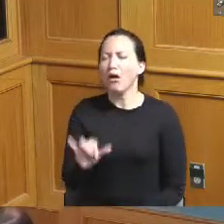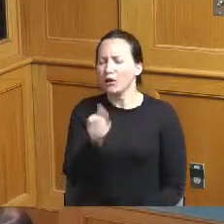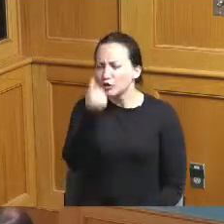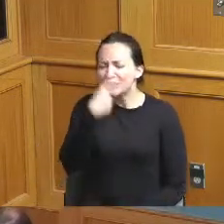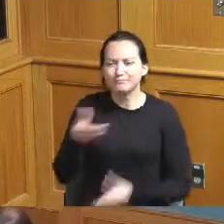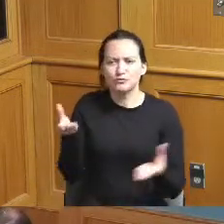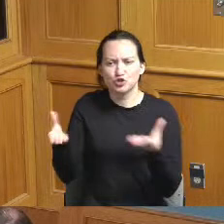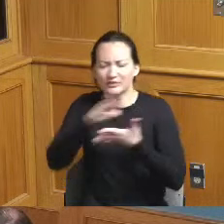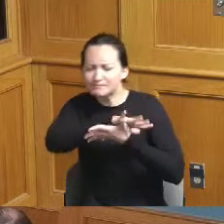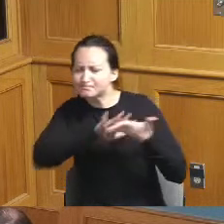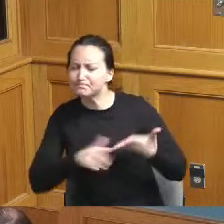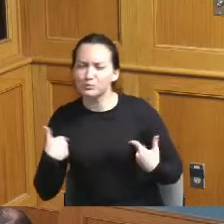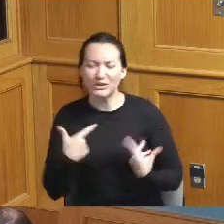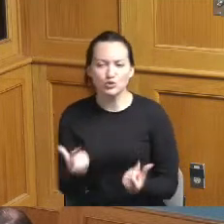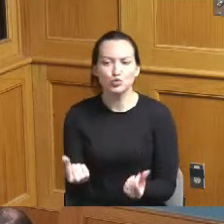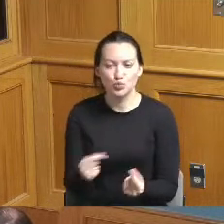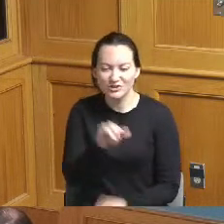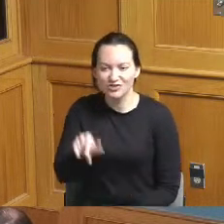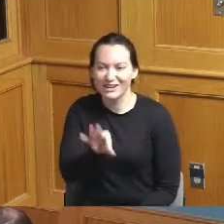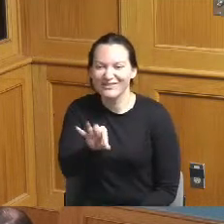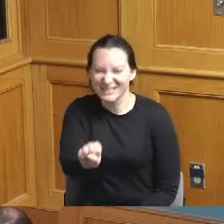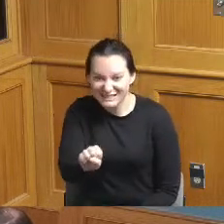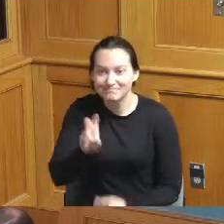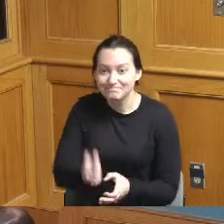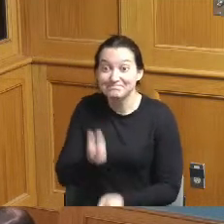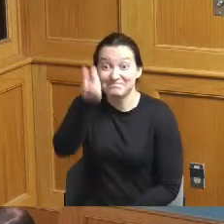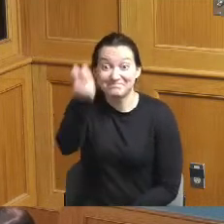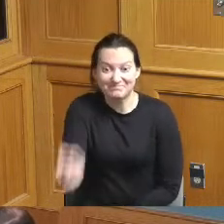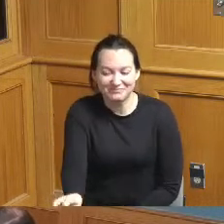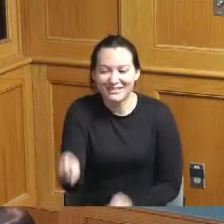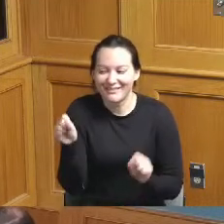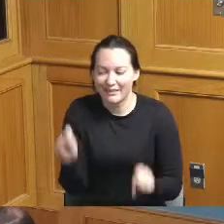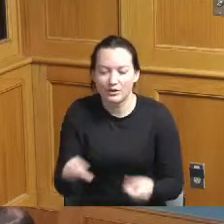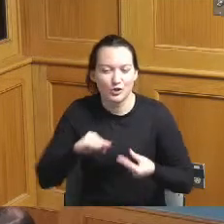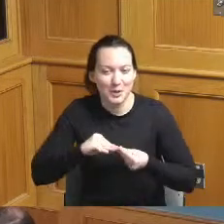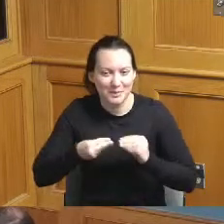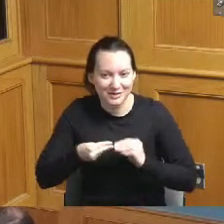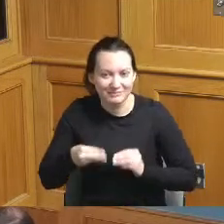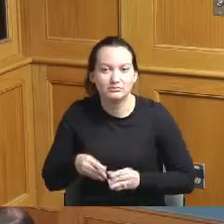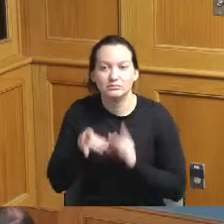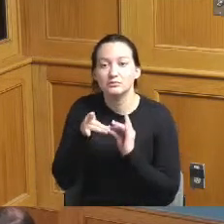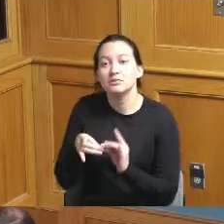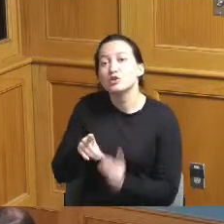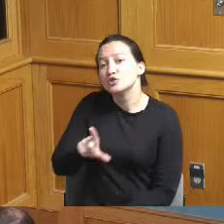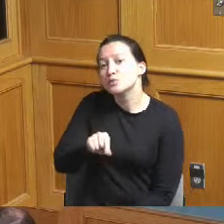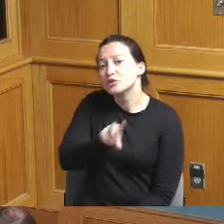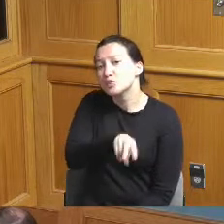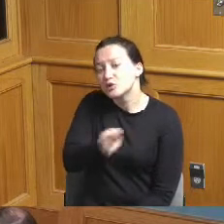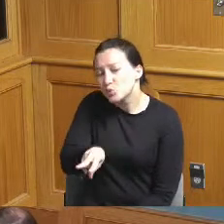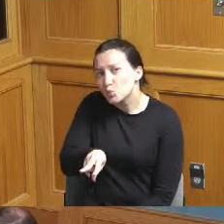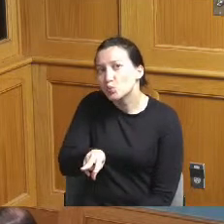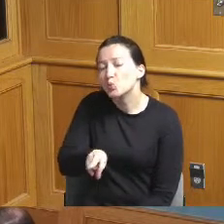services we provide at GFS and then we'll jump into the numbers related to our 2022-2023 budget